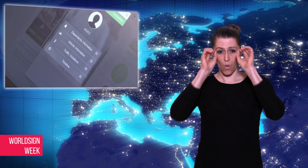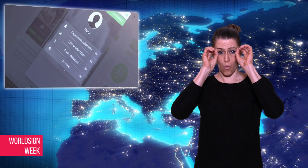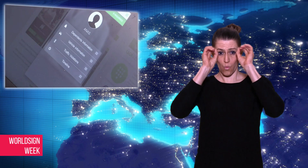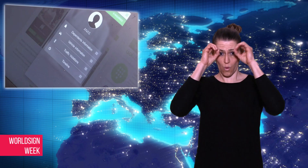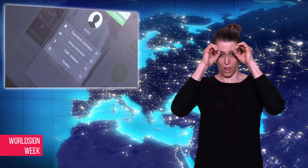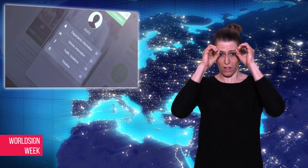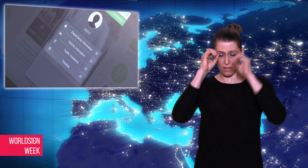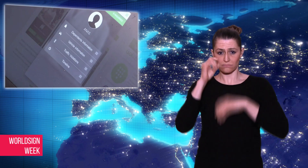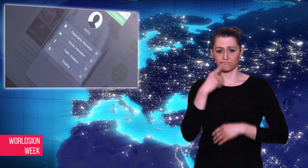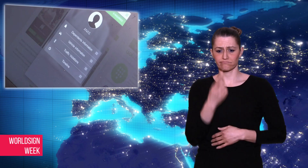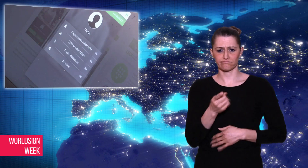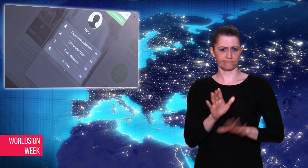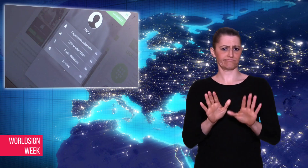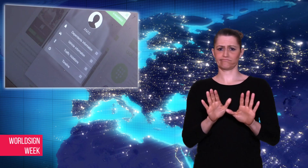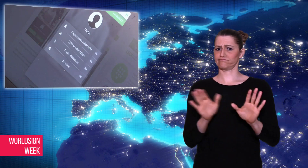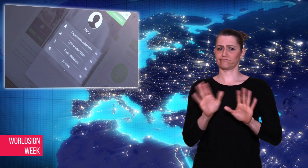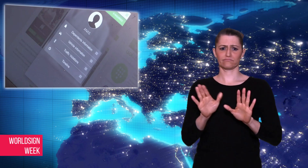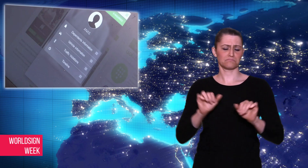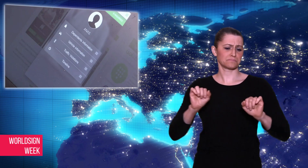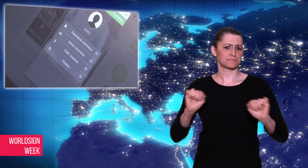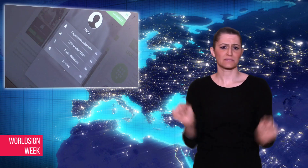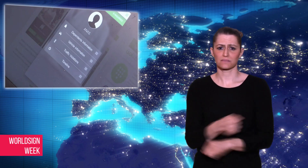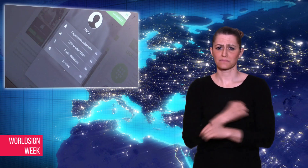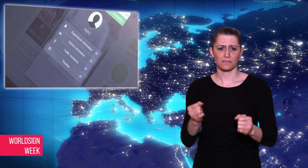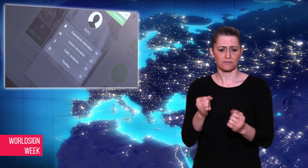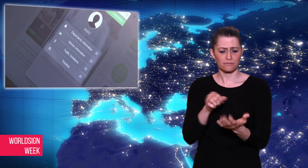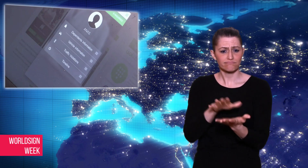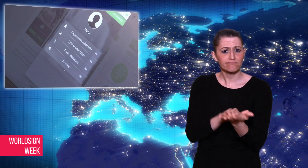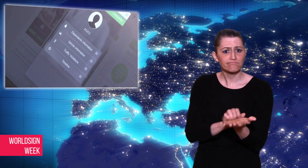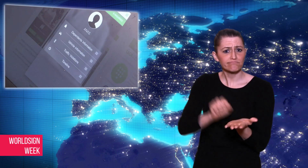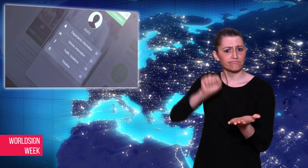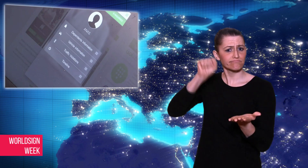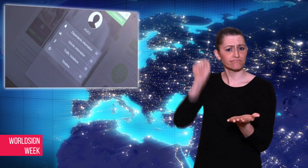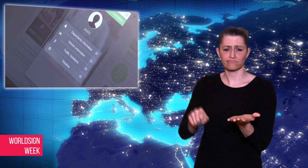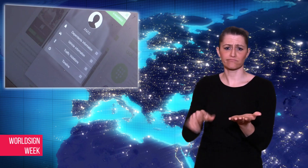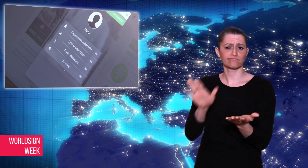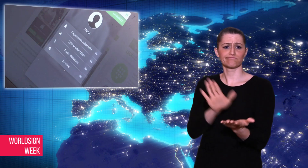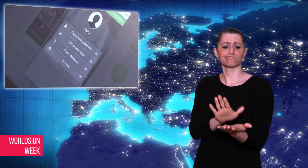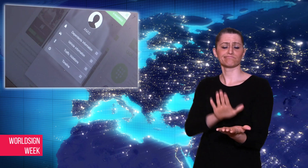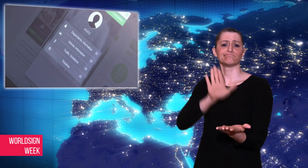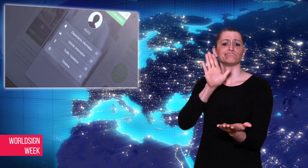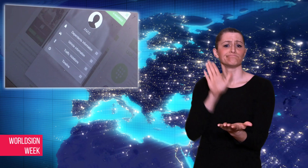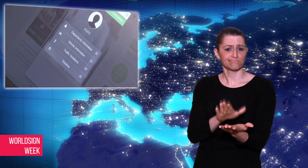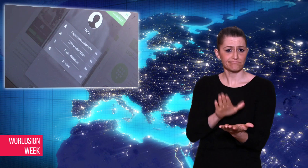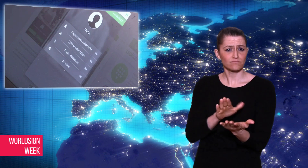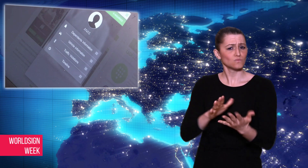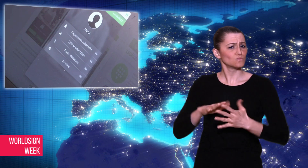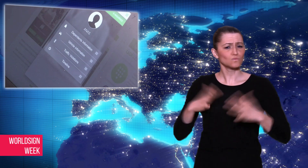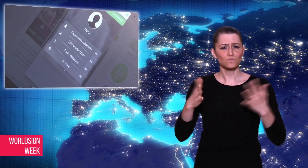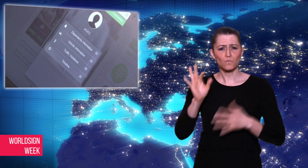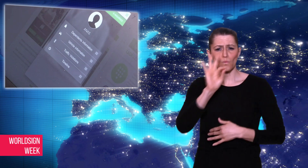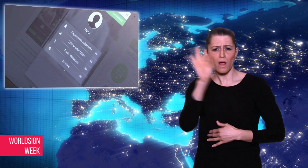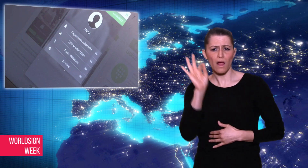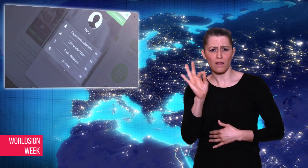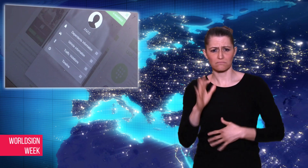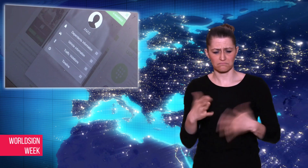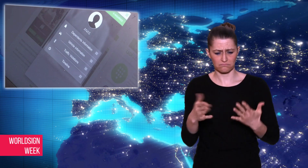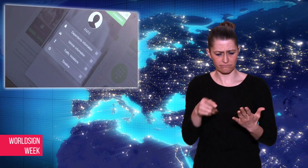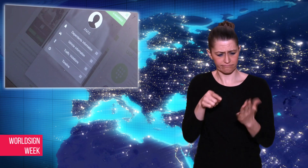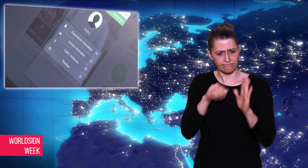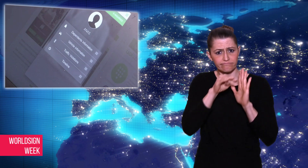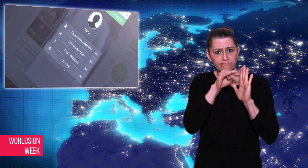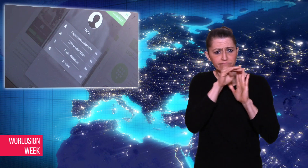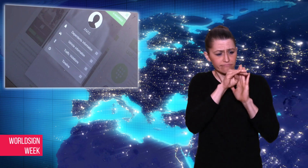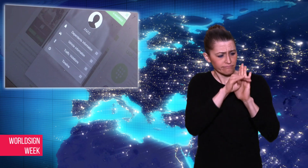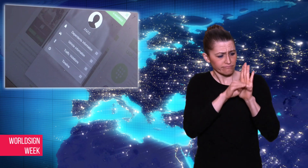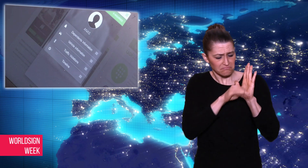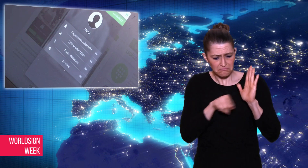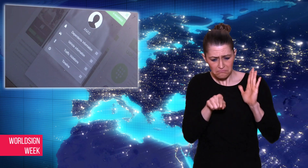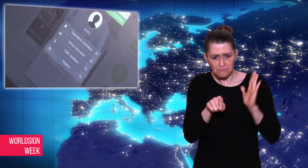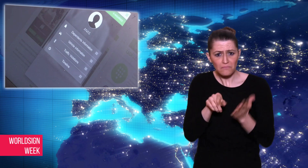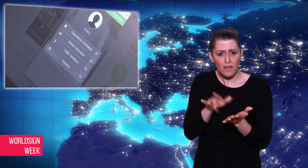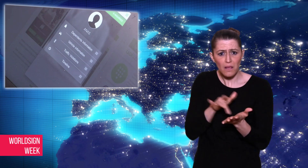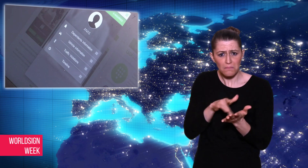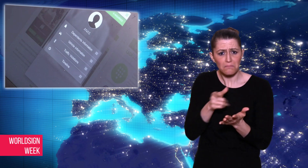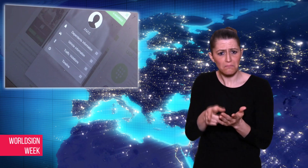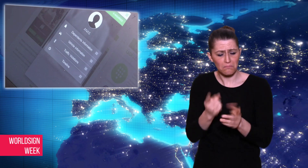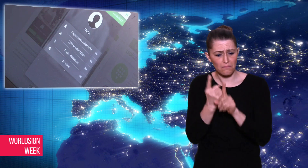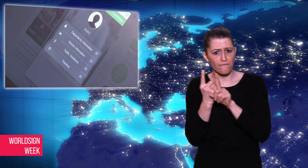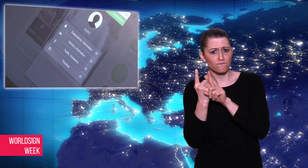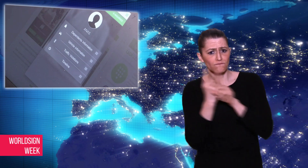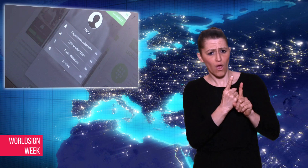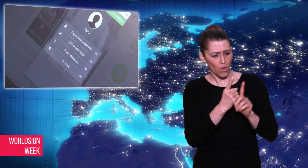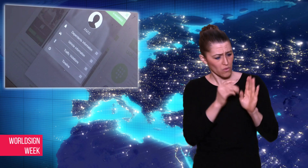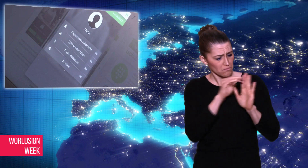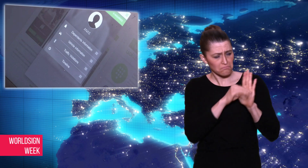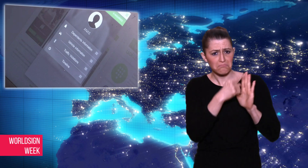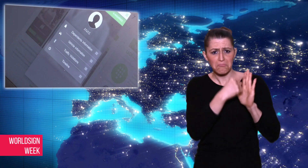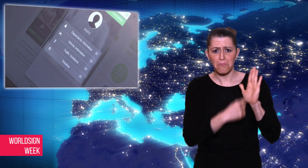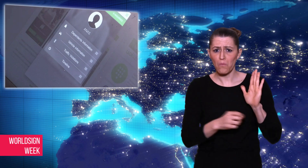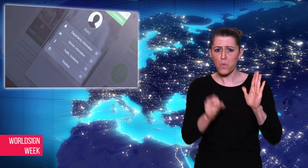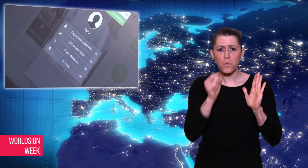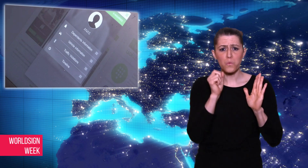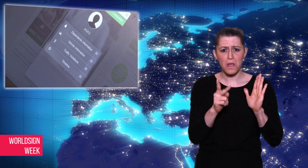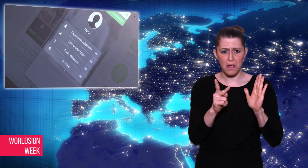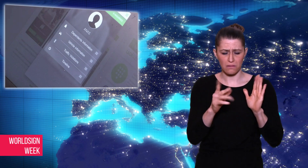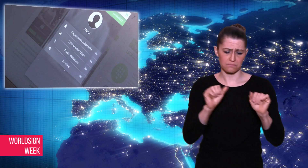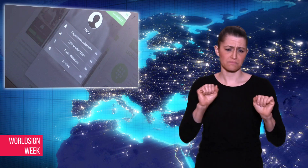Google refused to remove the app, saying it does not violate